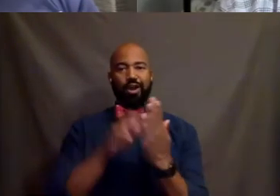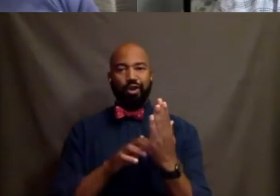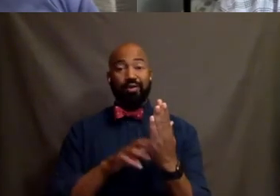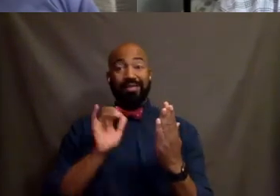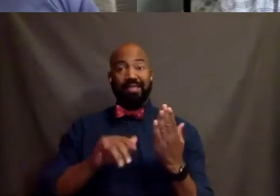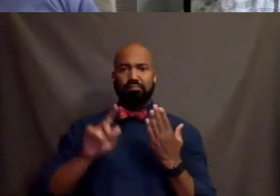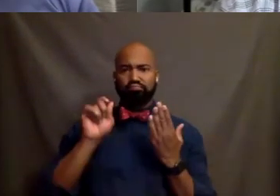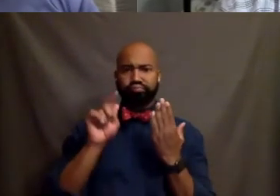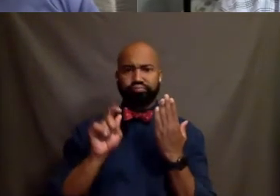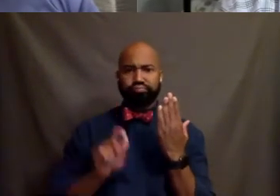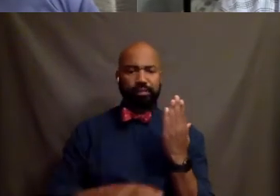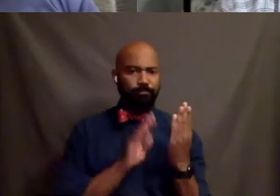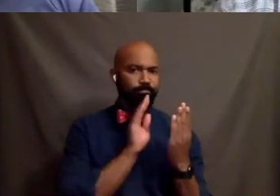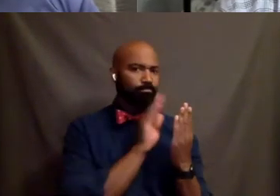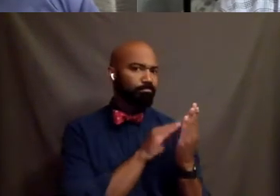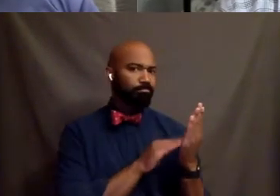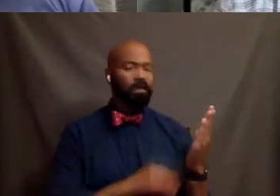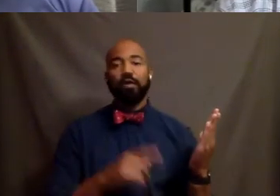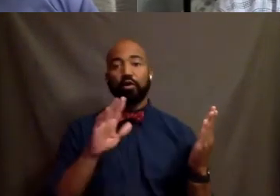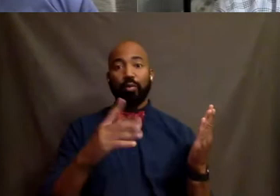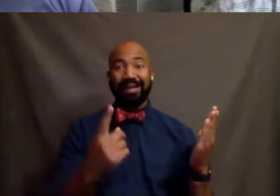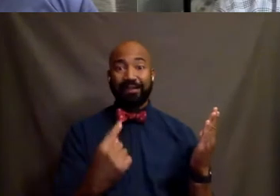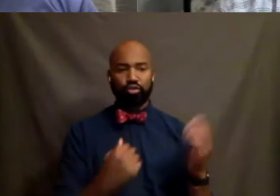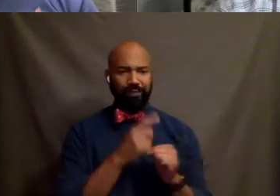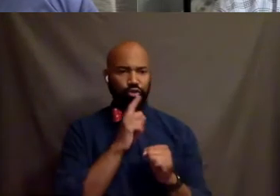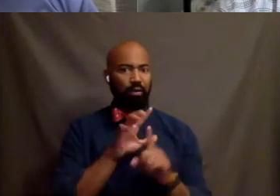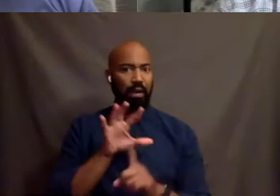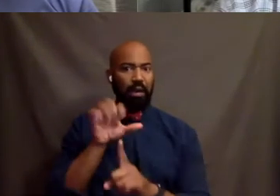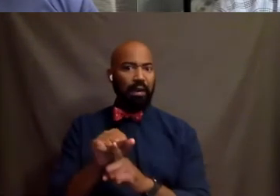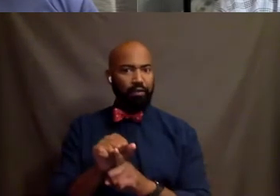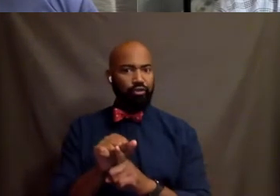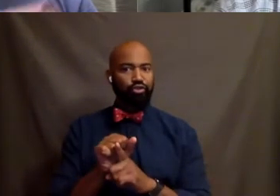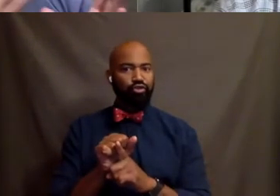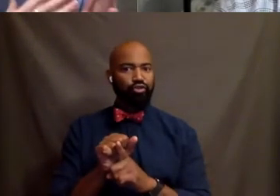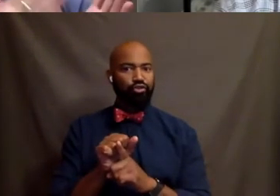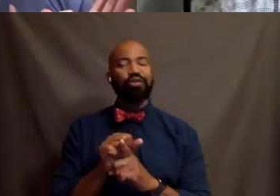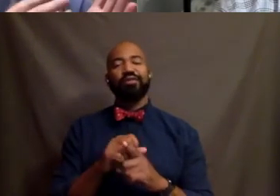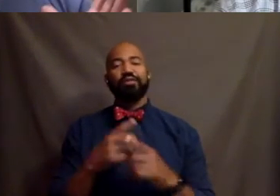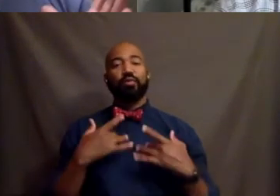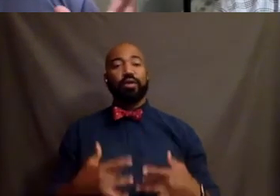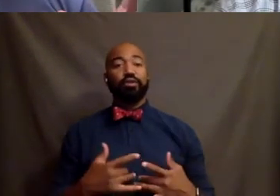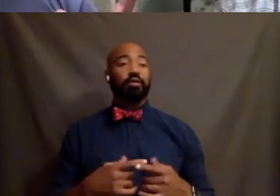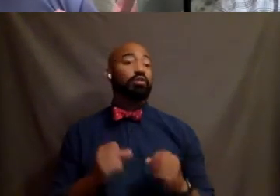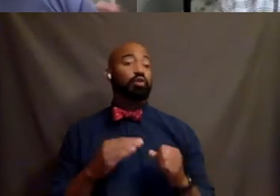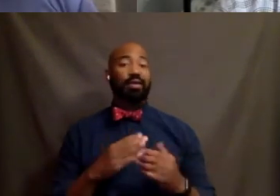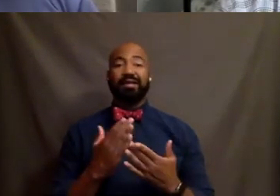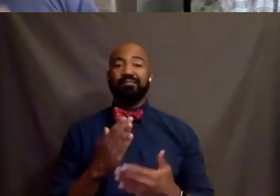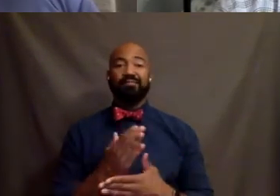In so many cases my patients have a score that's very, very high. So it goes from zero to 27.